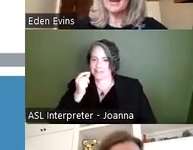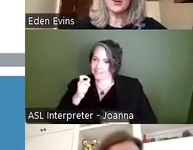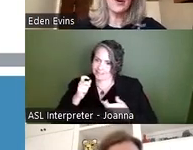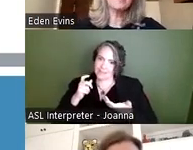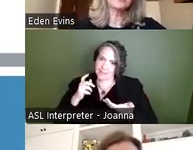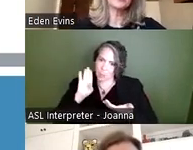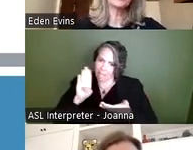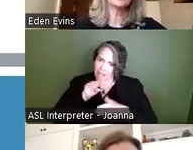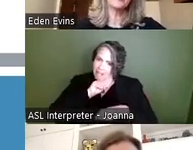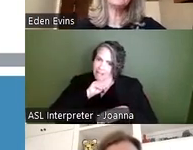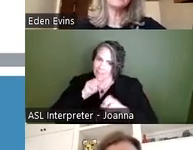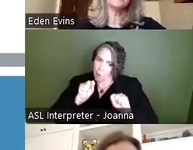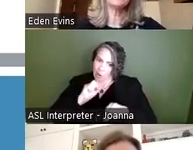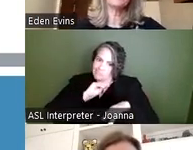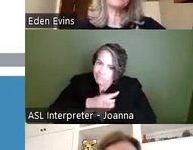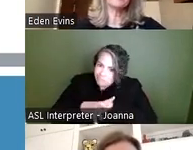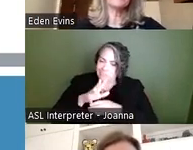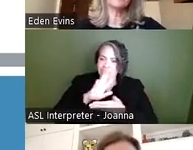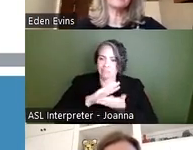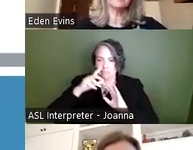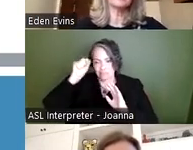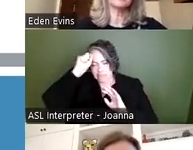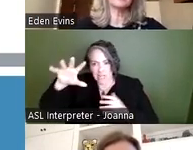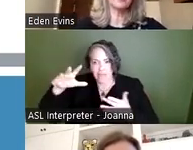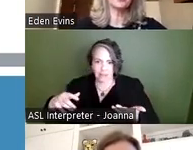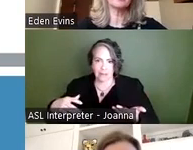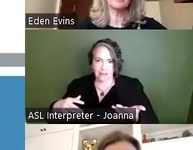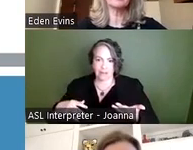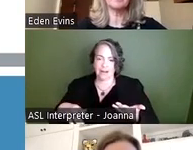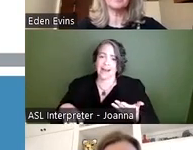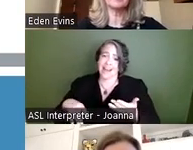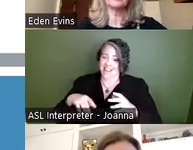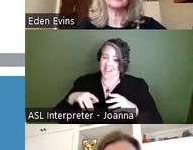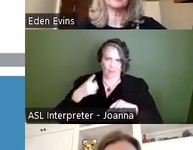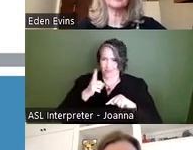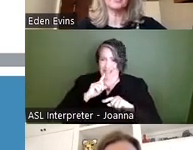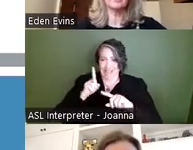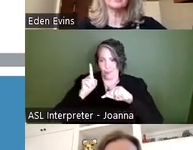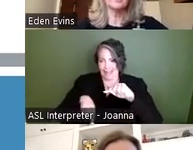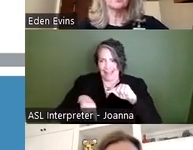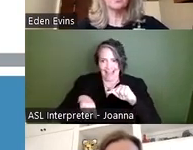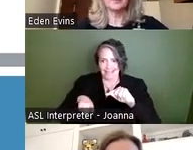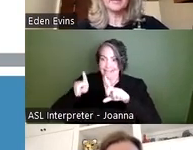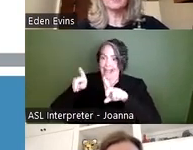do a randomized controlled trial of cannabis exposure to people at risk for schizophrenia.